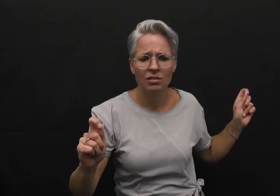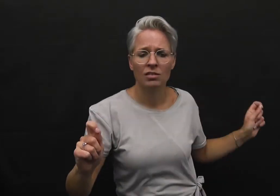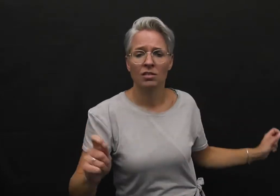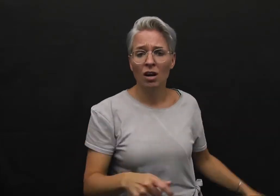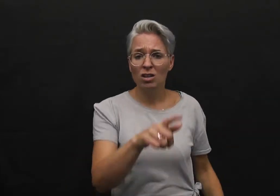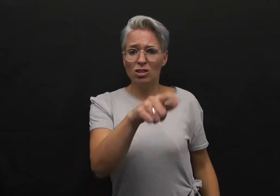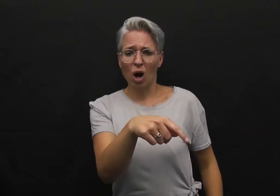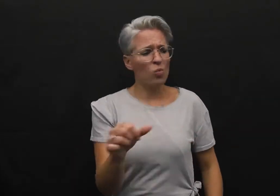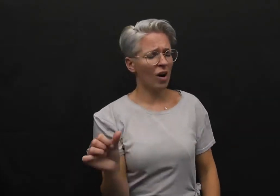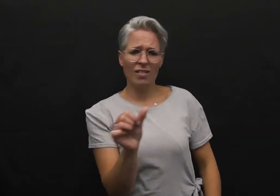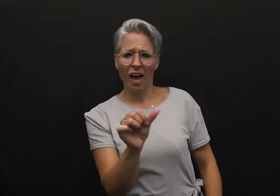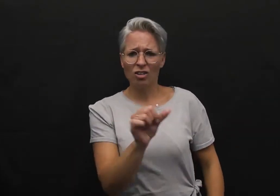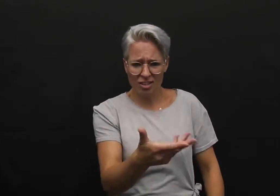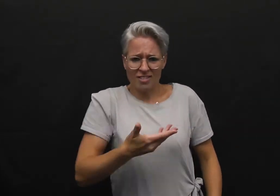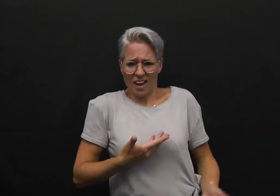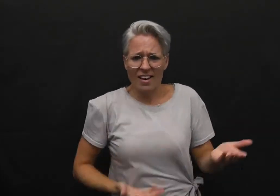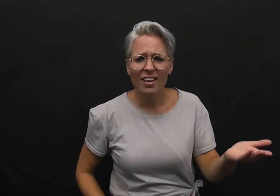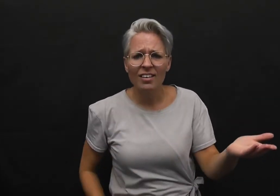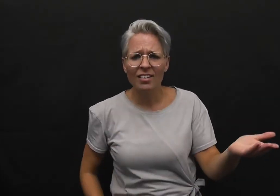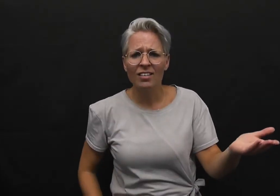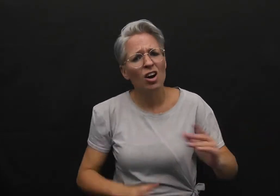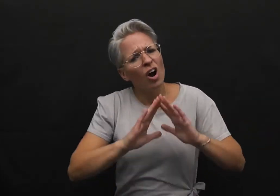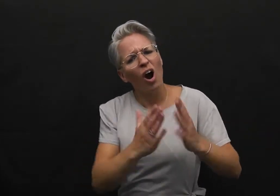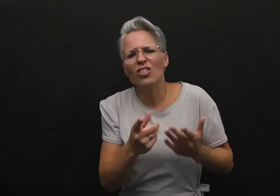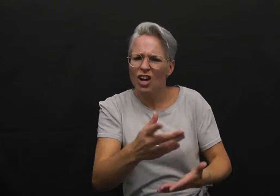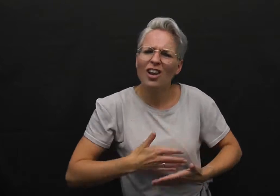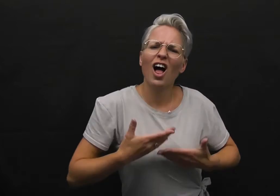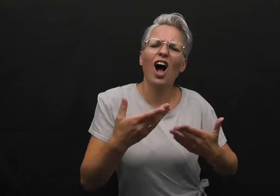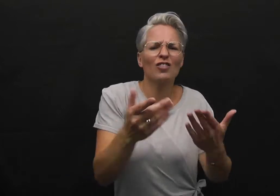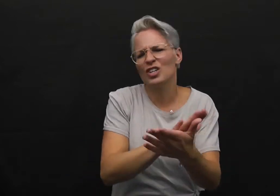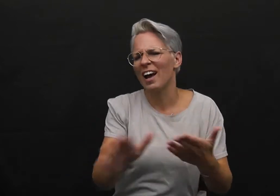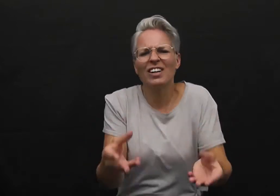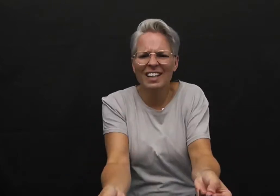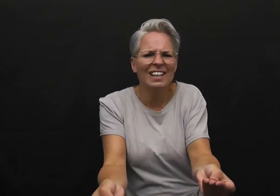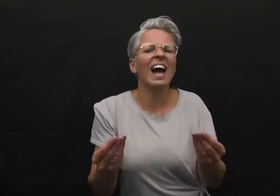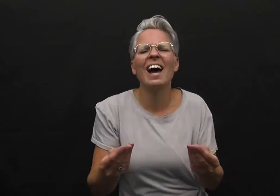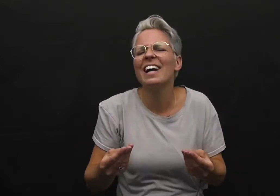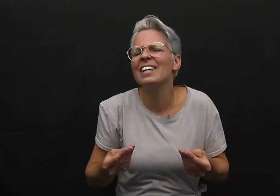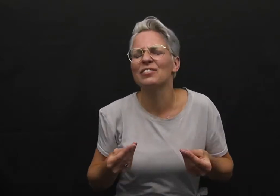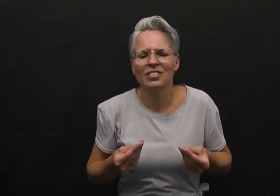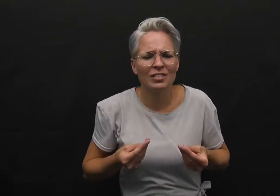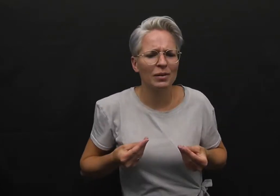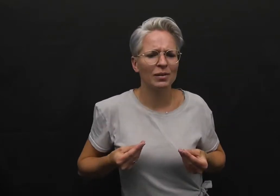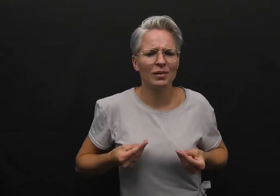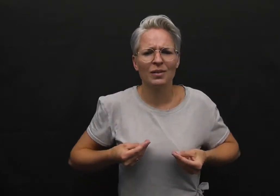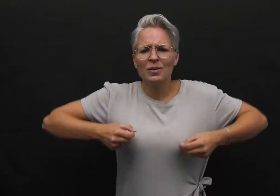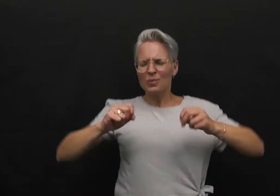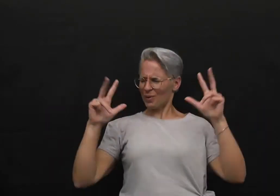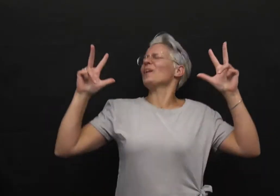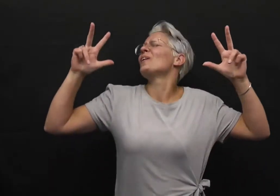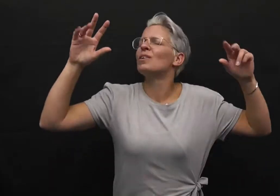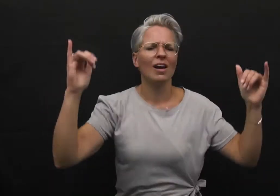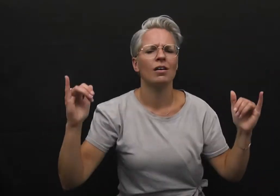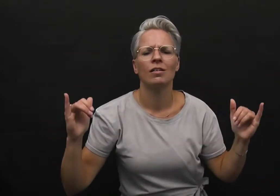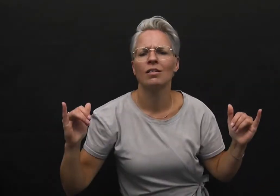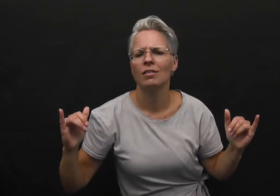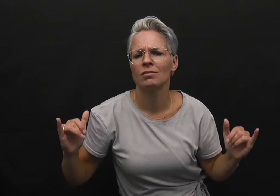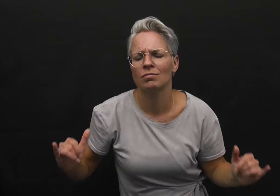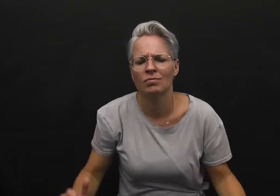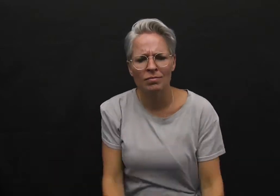Someone else is gettin' all the love you never gave Woo (Yeah)